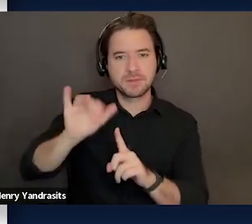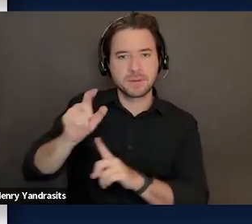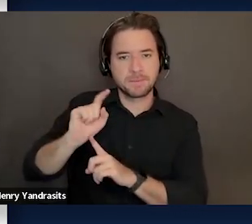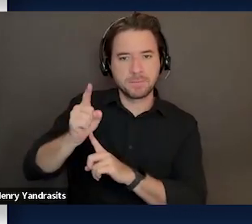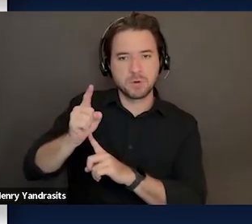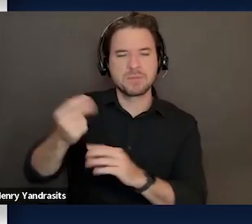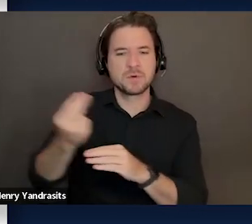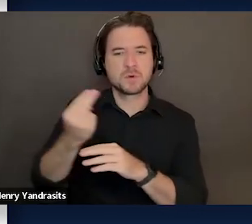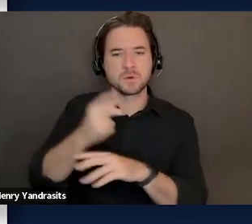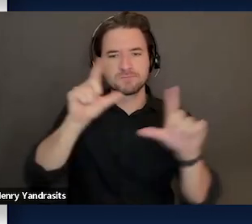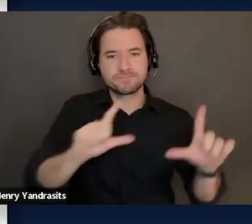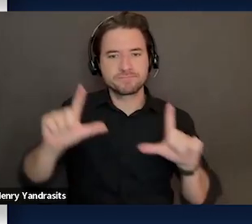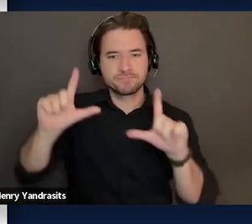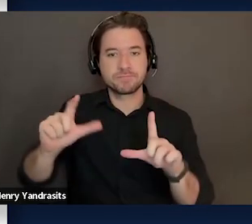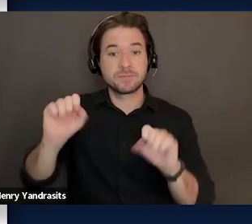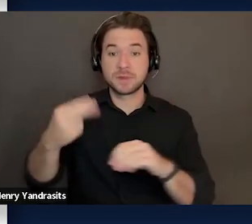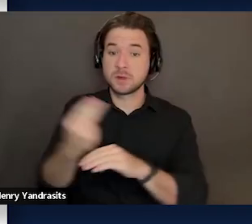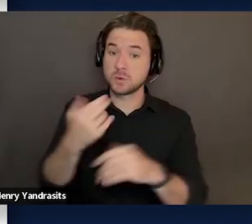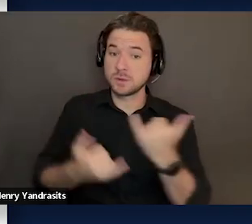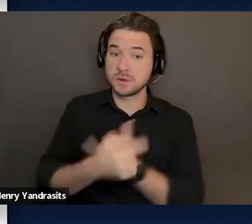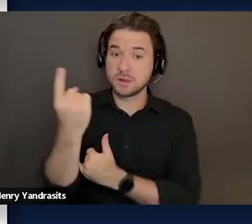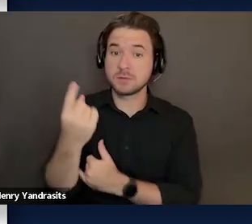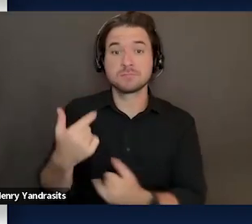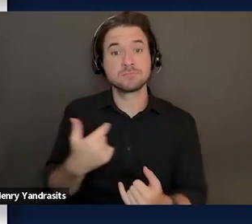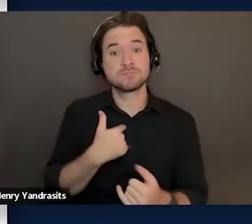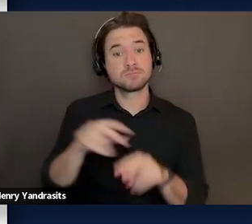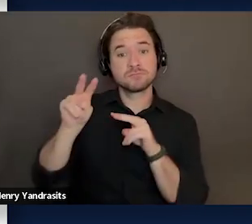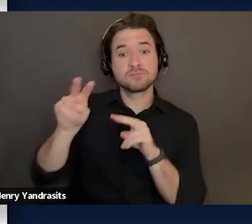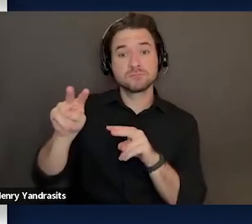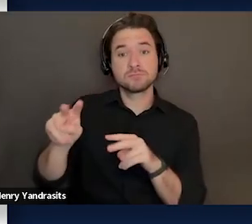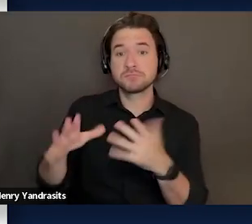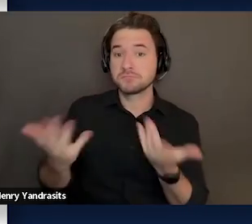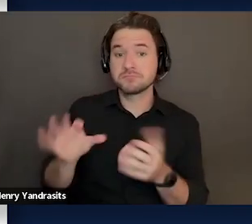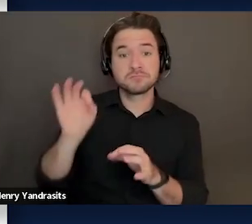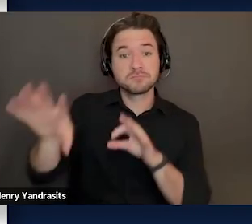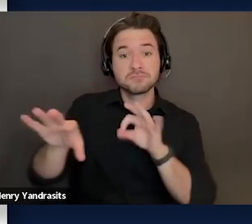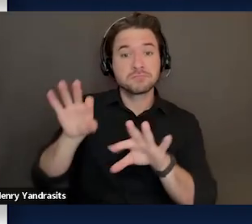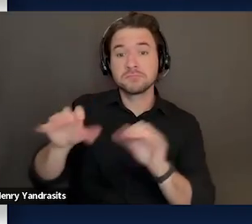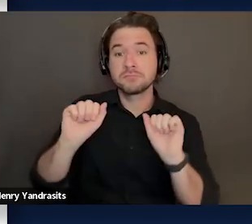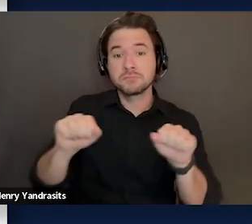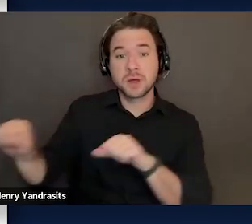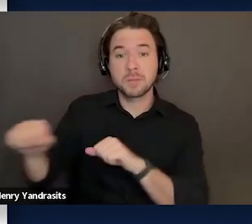Uh, in a framework that we can use today. So, I'll look forward to posing some questions and hopefully be in conversation with folks.